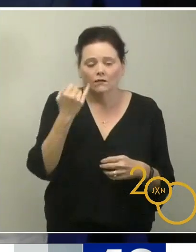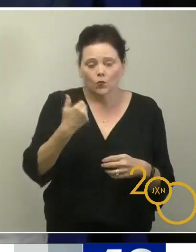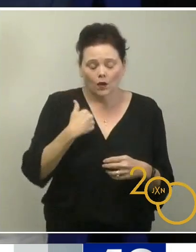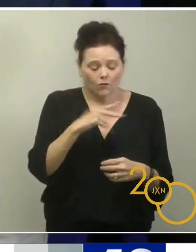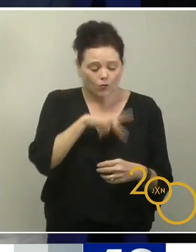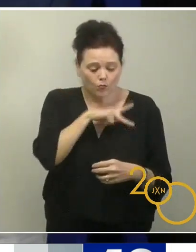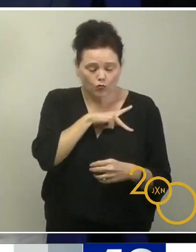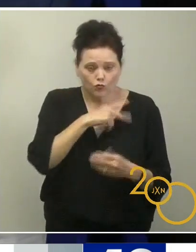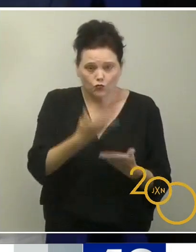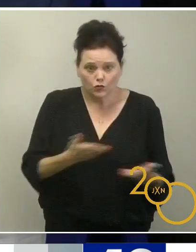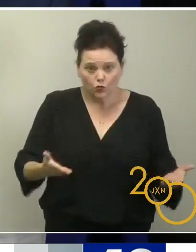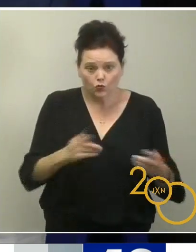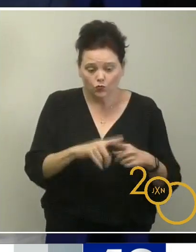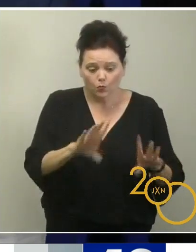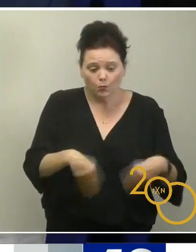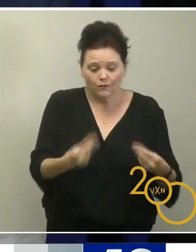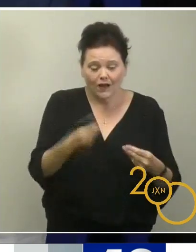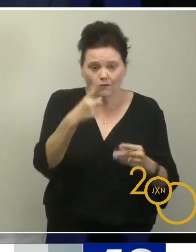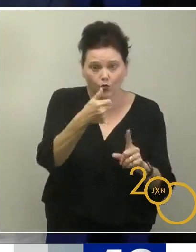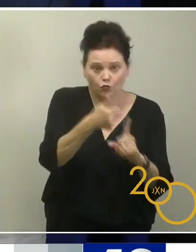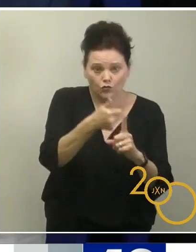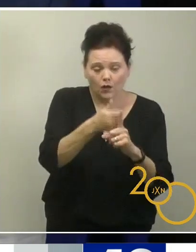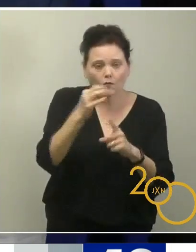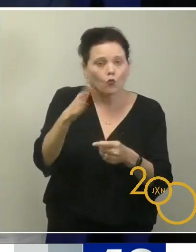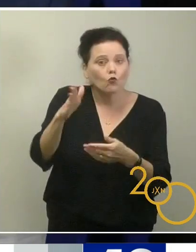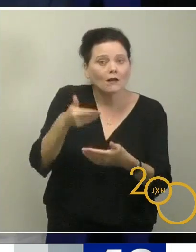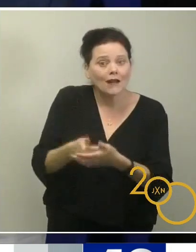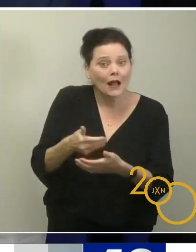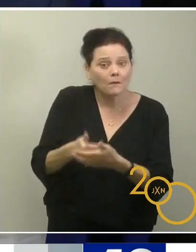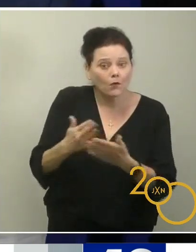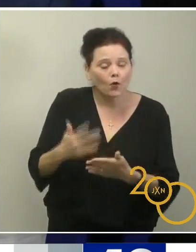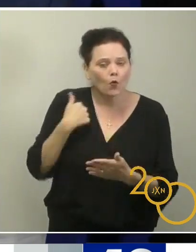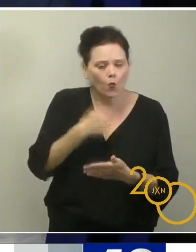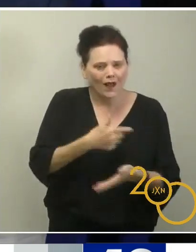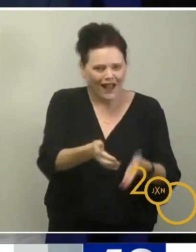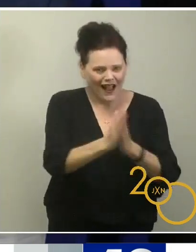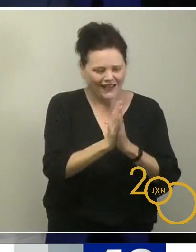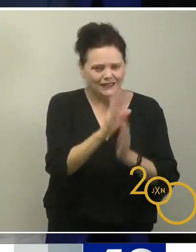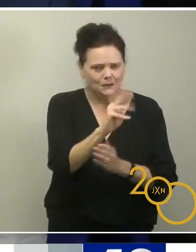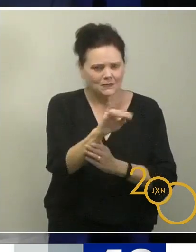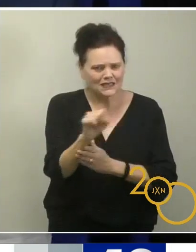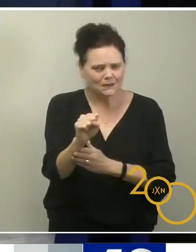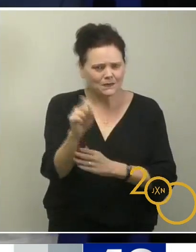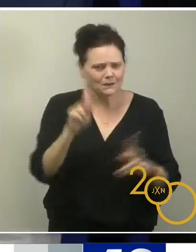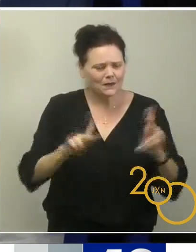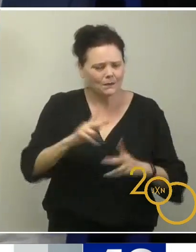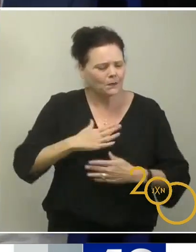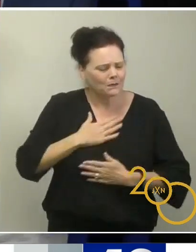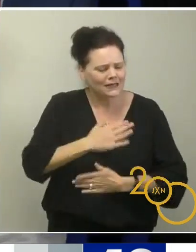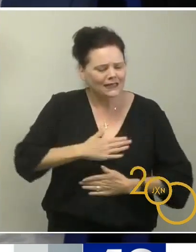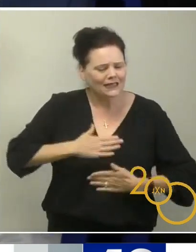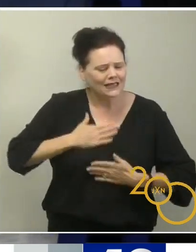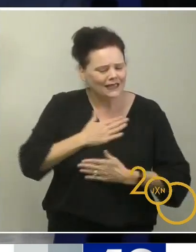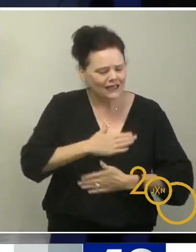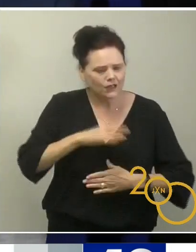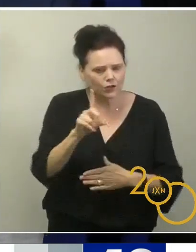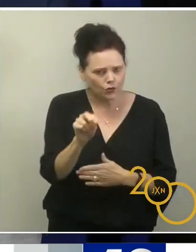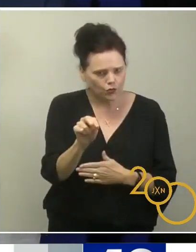TO PROVIDE WATER FOR SANITATION AND LIFE SAFETY. IF YOU HAVE THE PERSONAL RESOURCES TO PROVIDE FOR